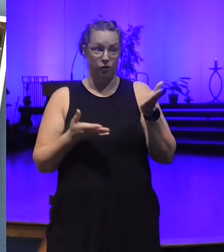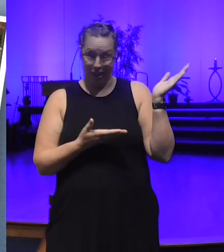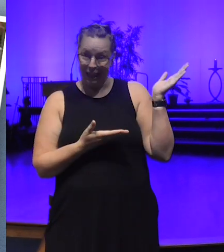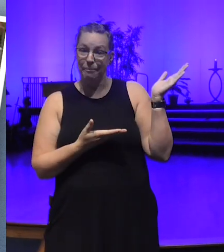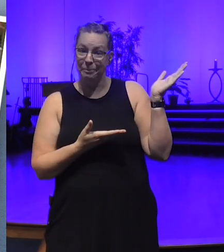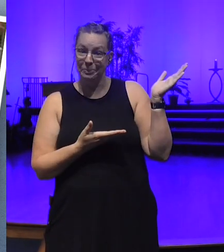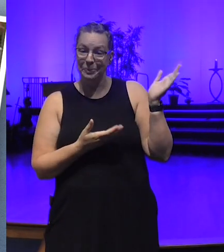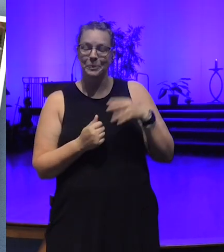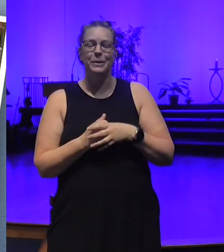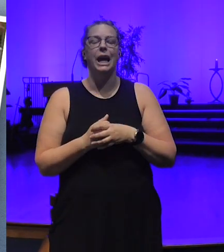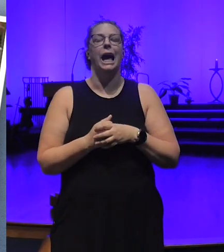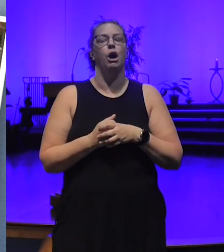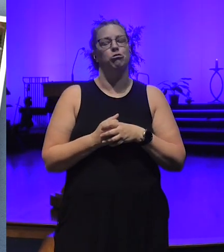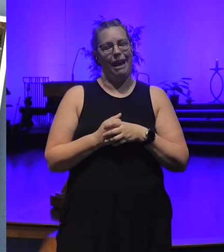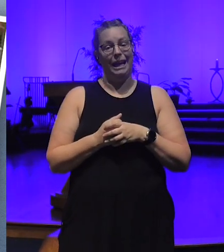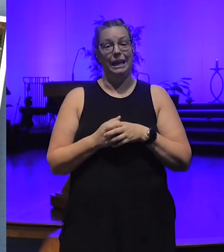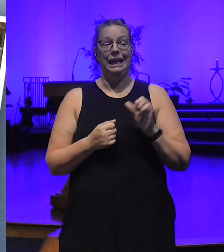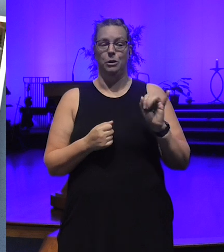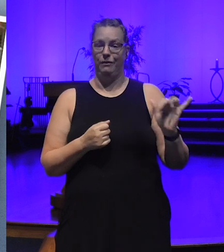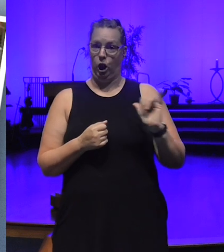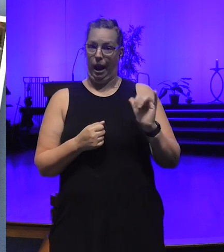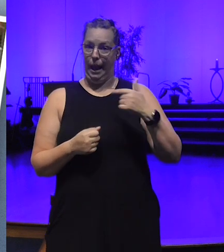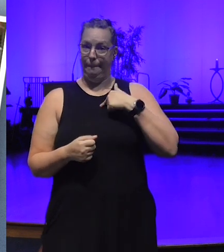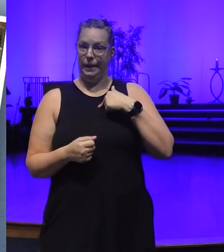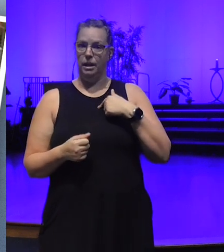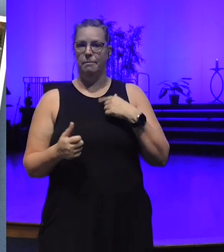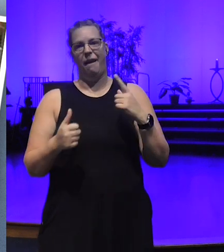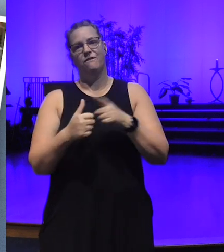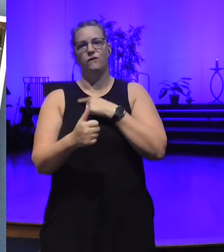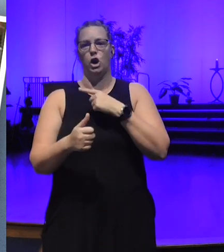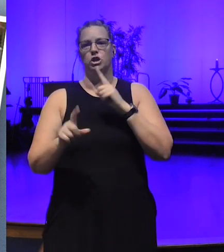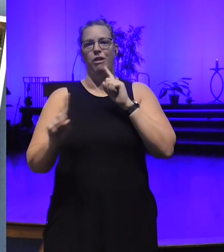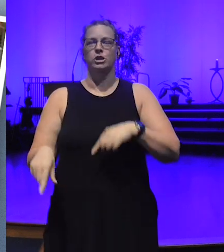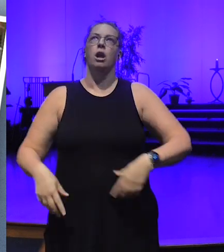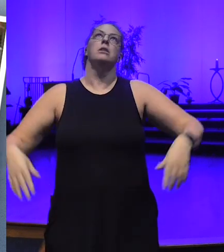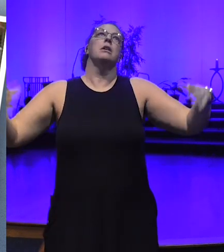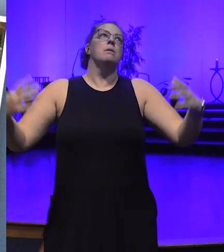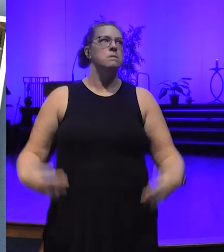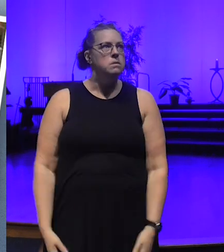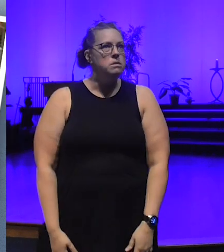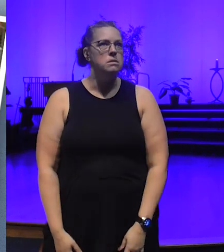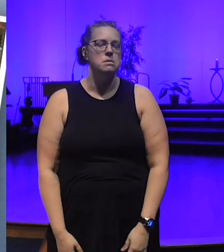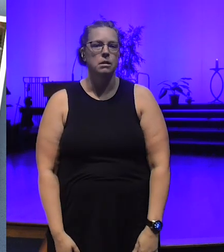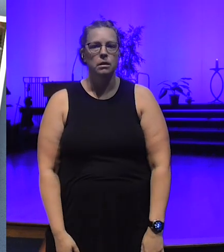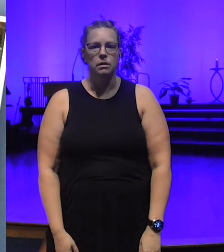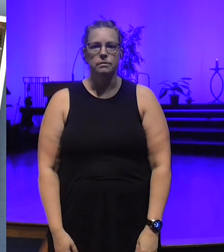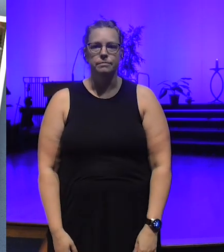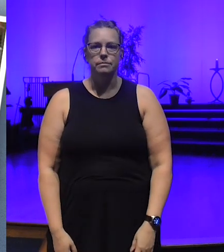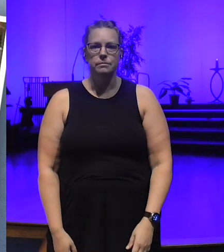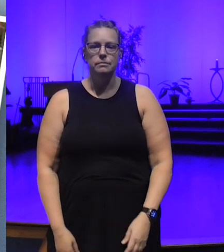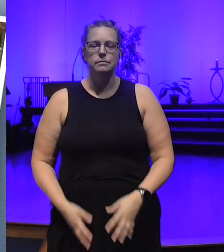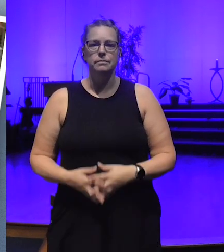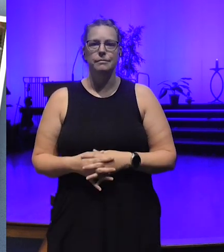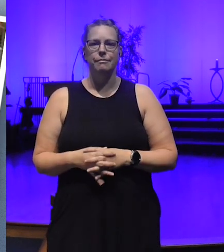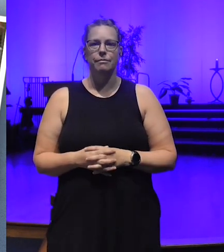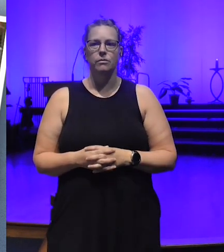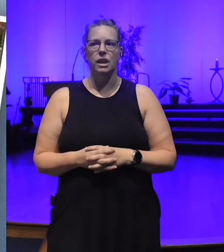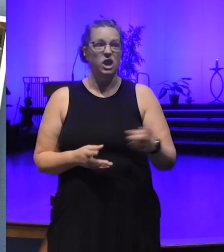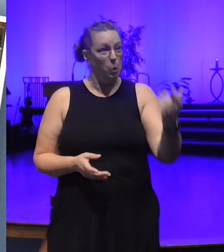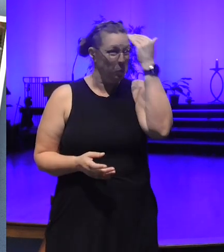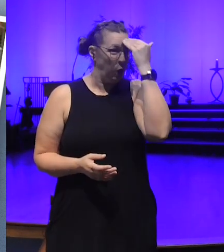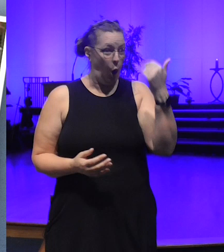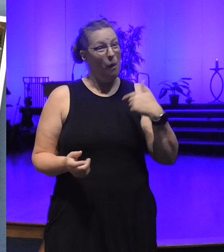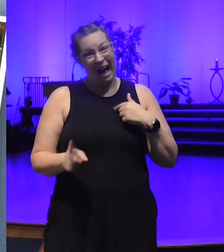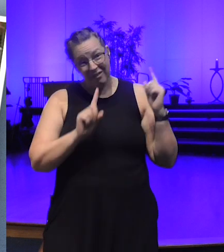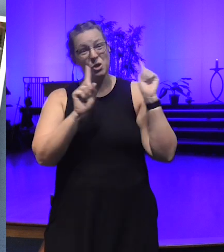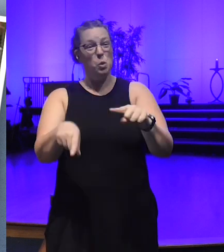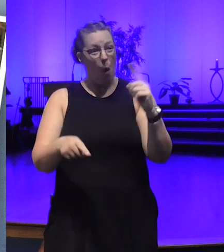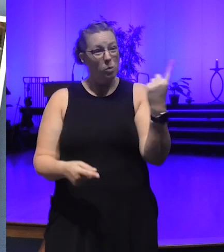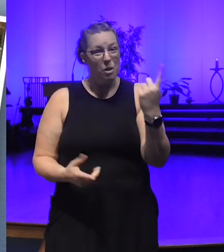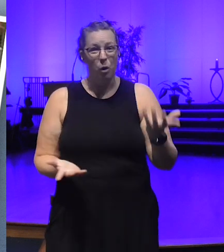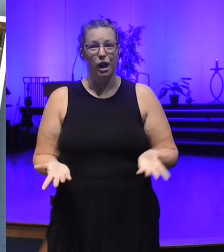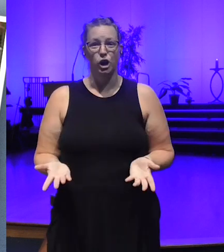and if you're like me your first reaction is oh no don't you guys know I have somewhere to go